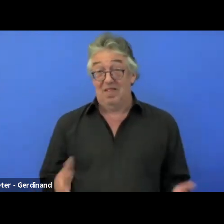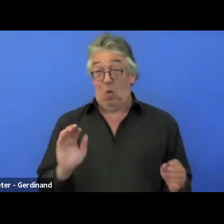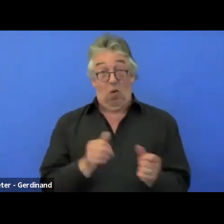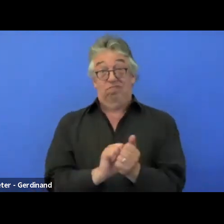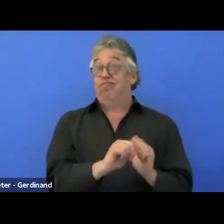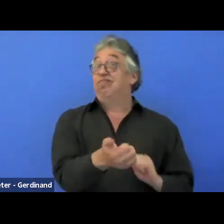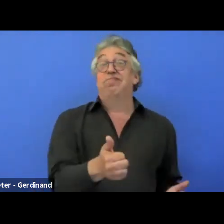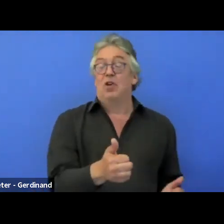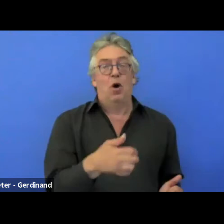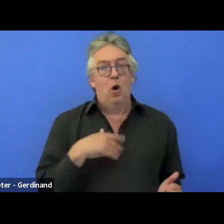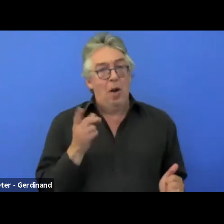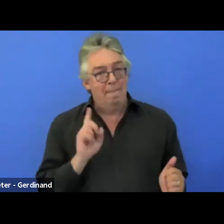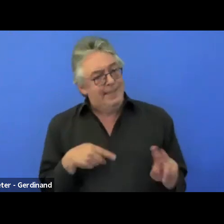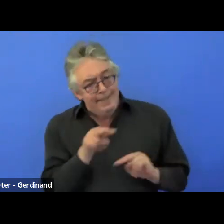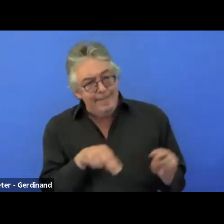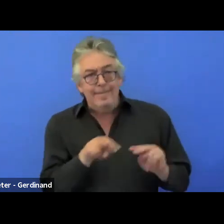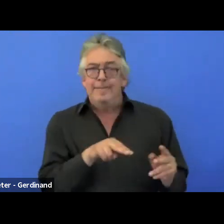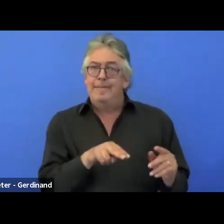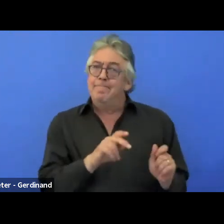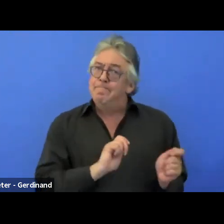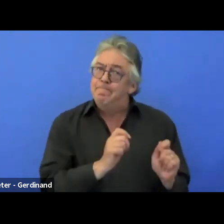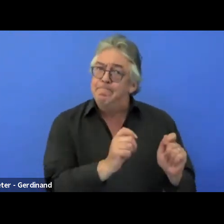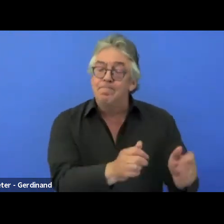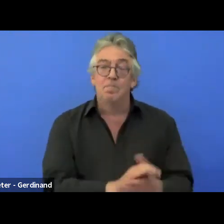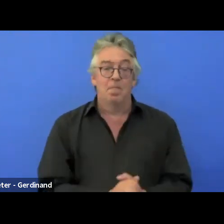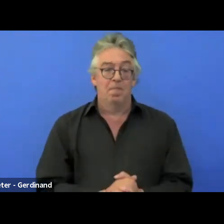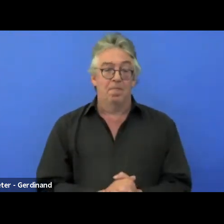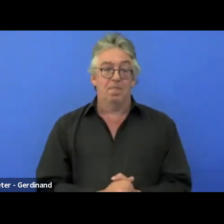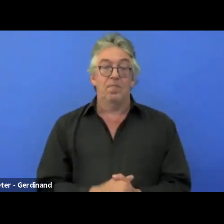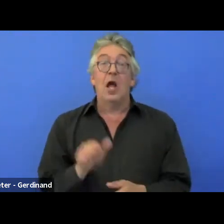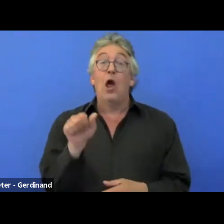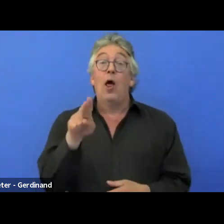ANEC and consumers can always ask for an update of such standards.